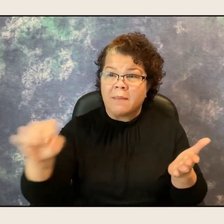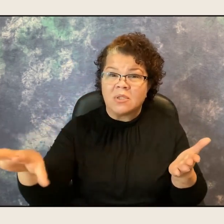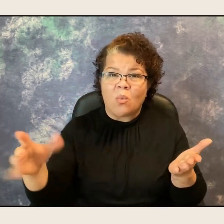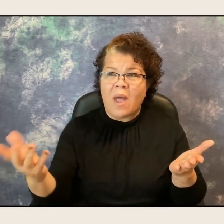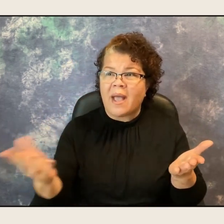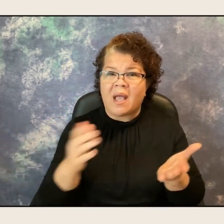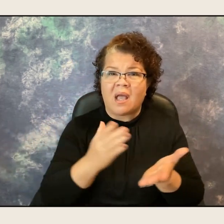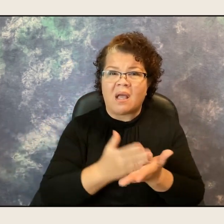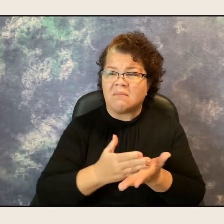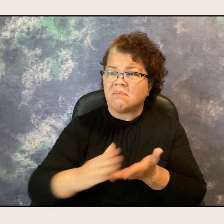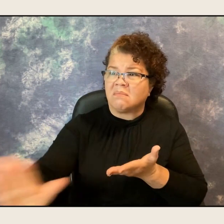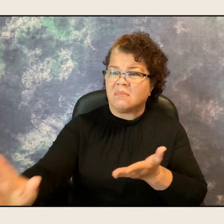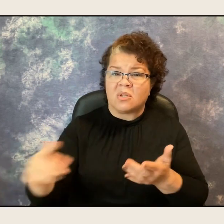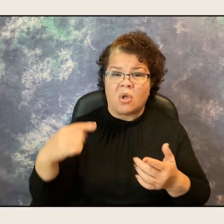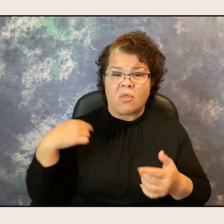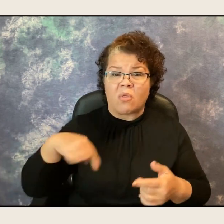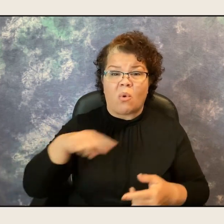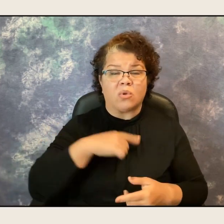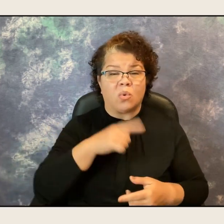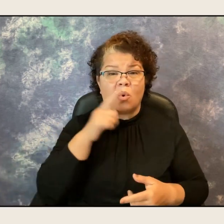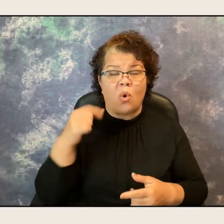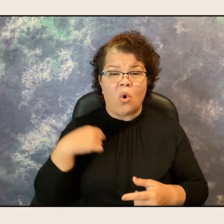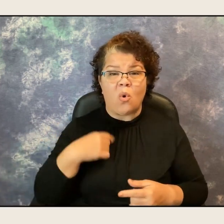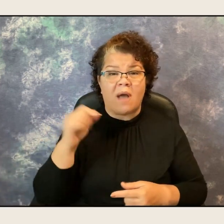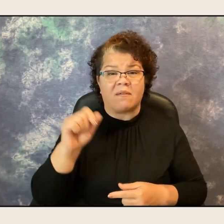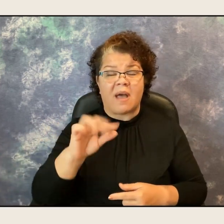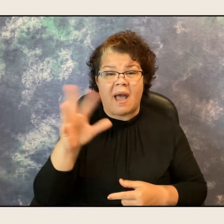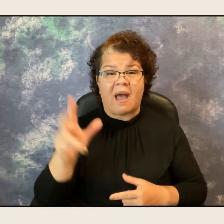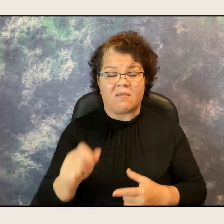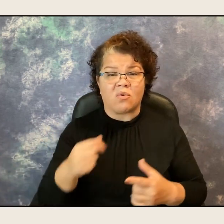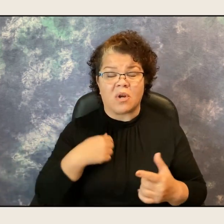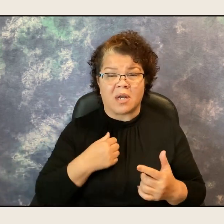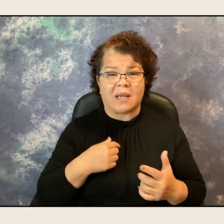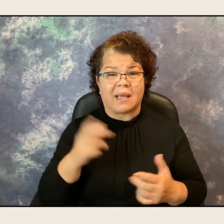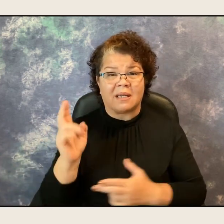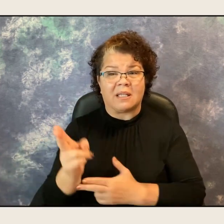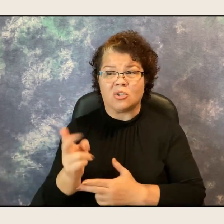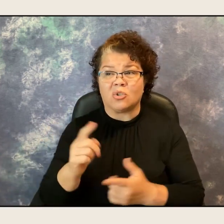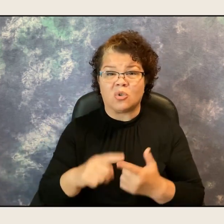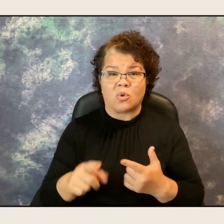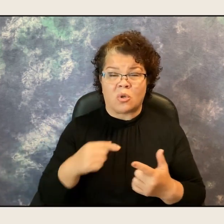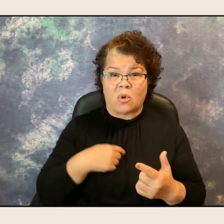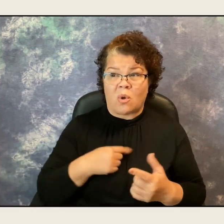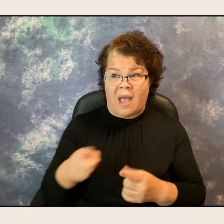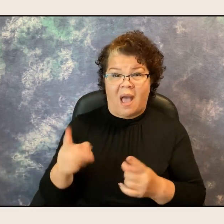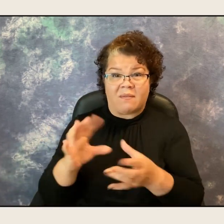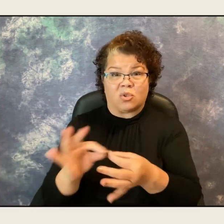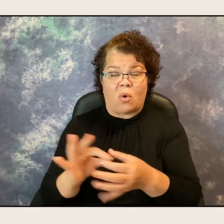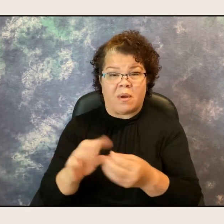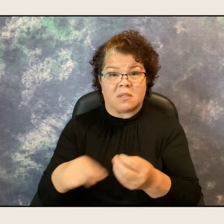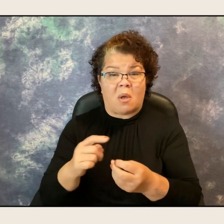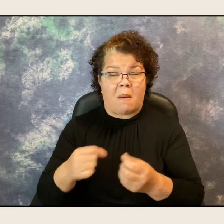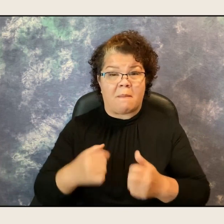Who have so many lessons for us about survival and endurance, as well as Native American population,